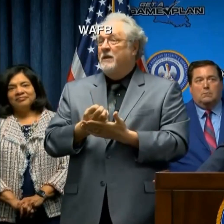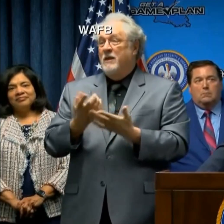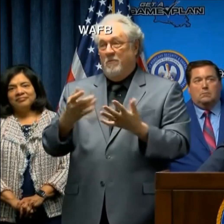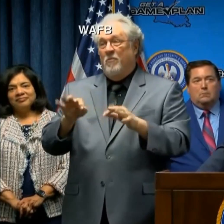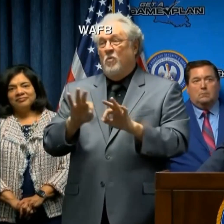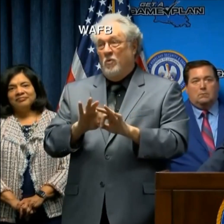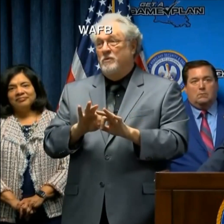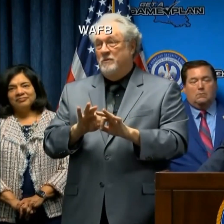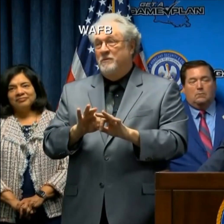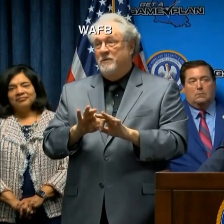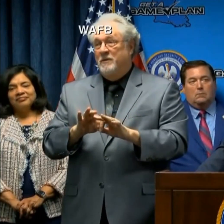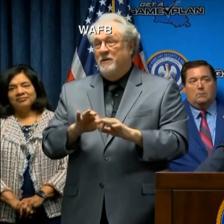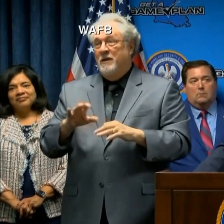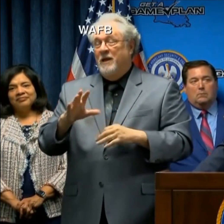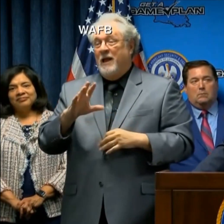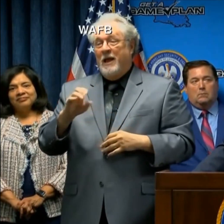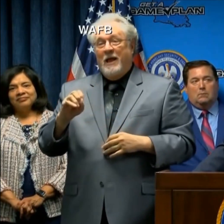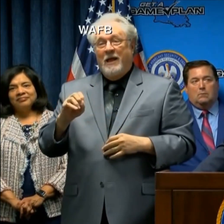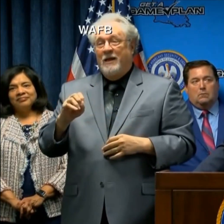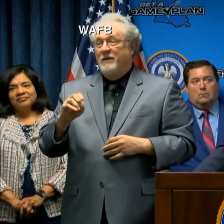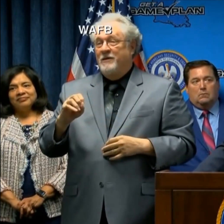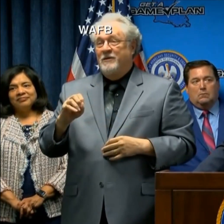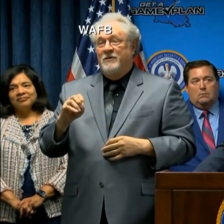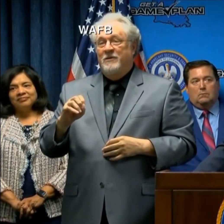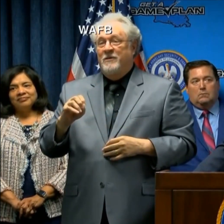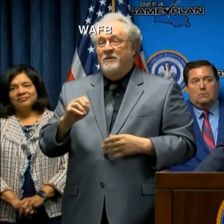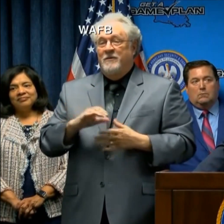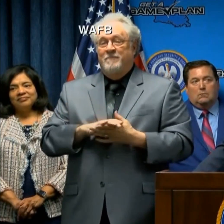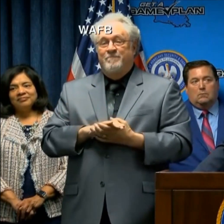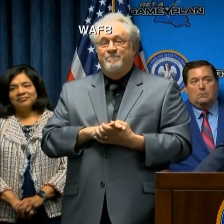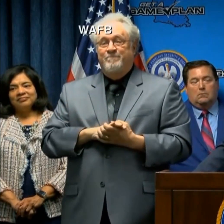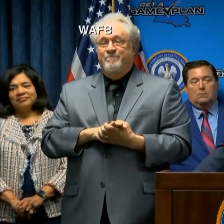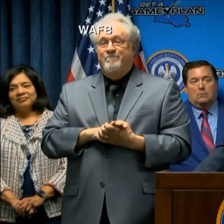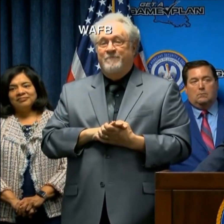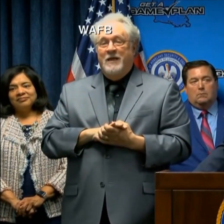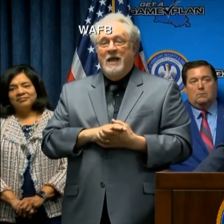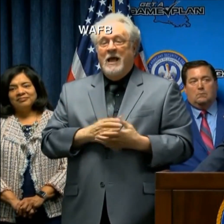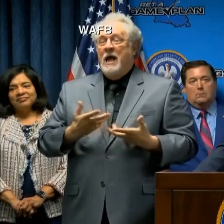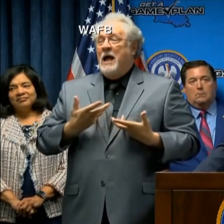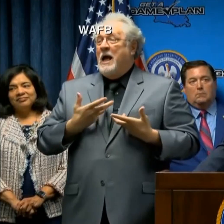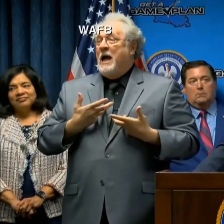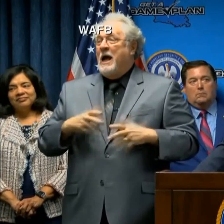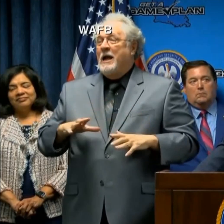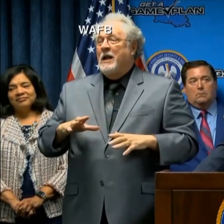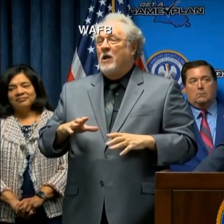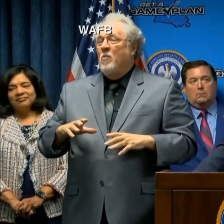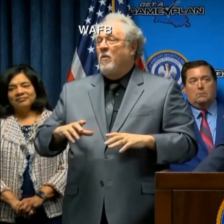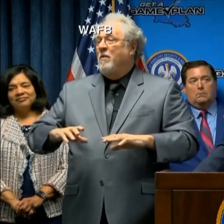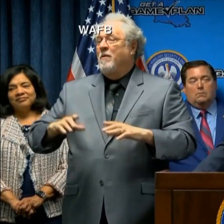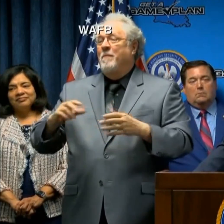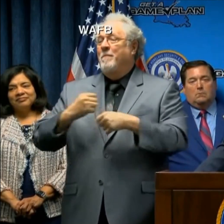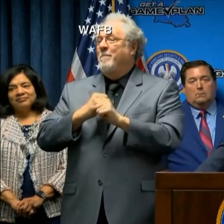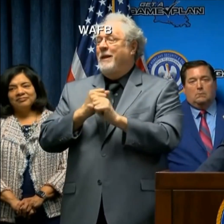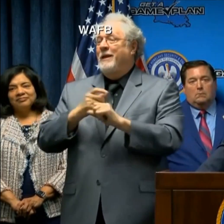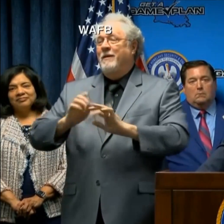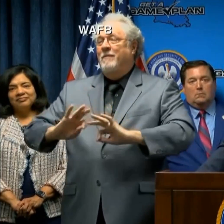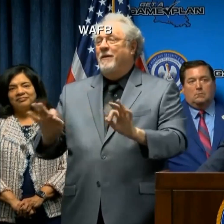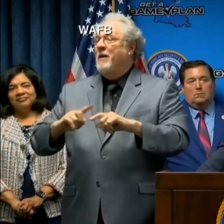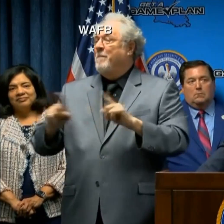and and I don't want to understate that at all but but these are decisions that